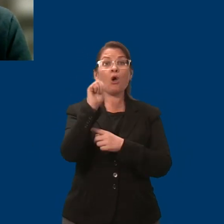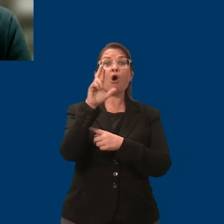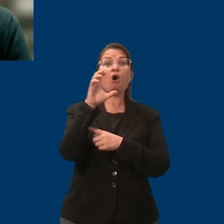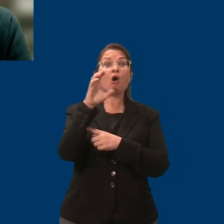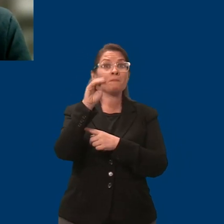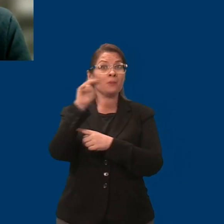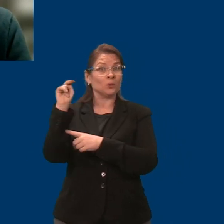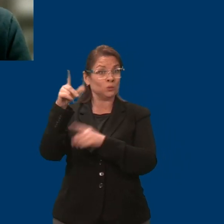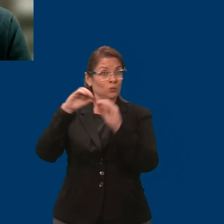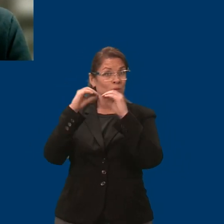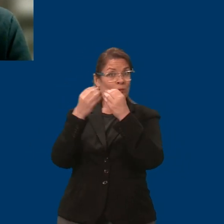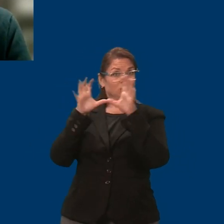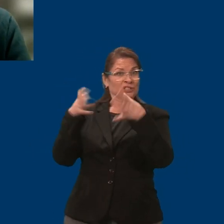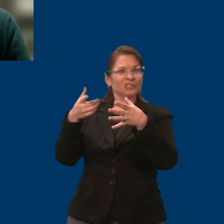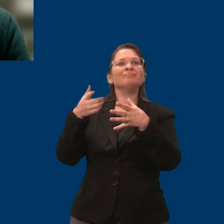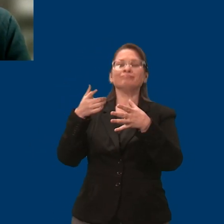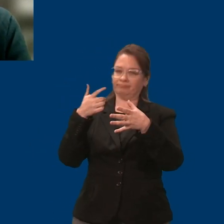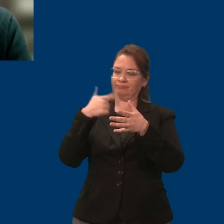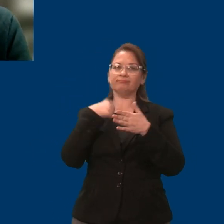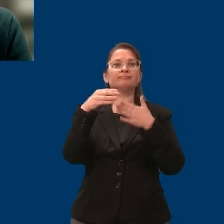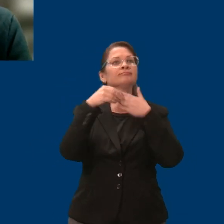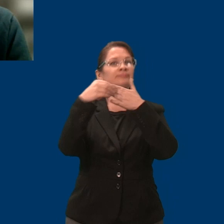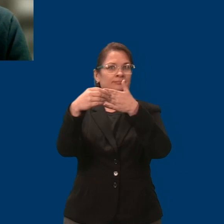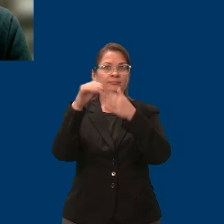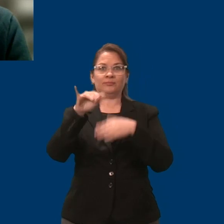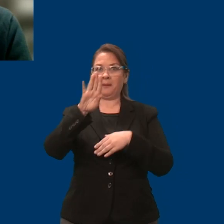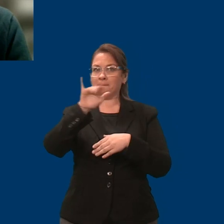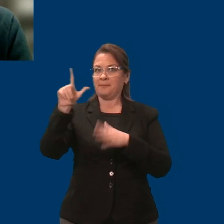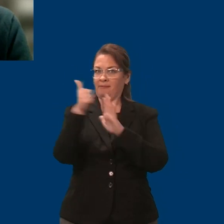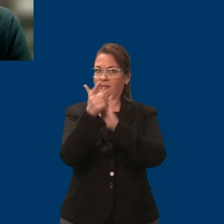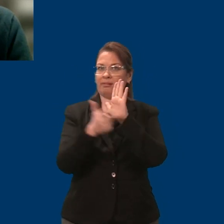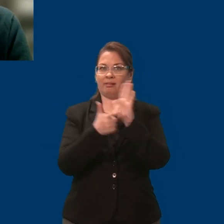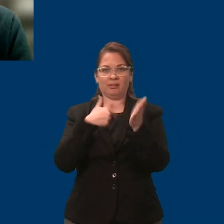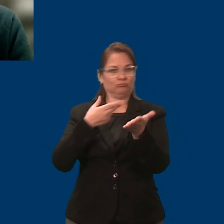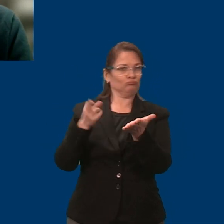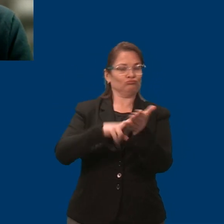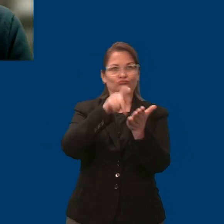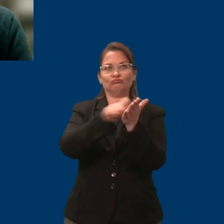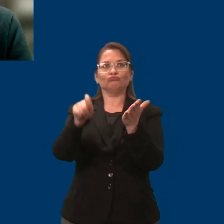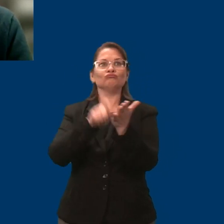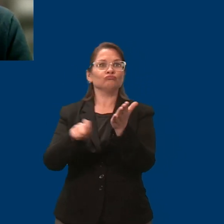This policy change was inspired by the work of disability advocate Judy Moe, who also happens to be